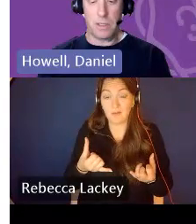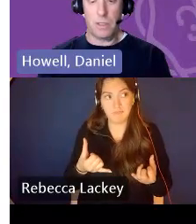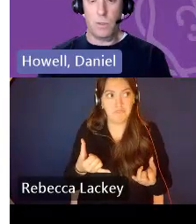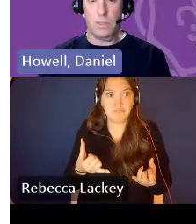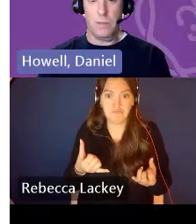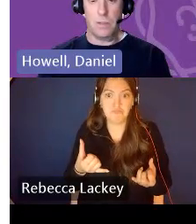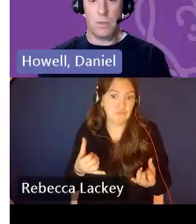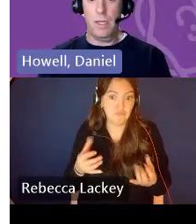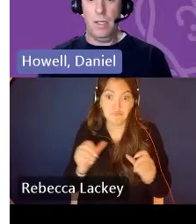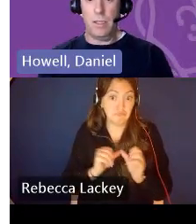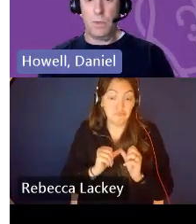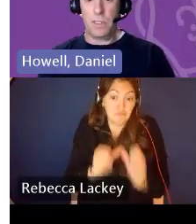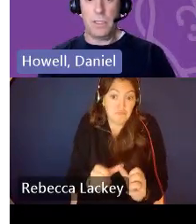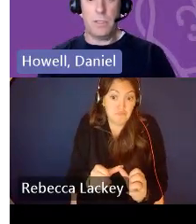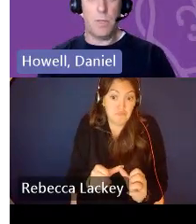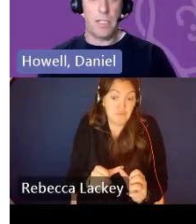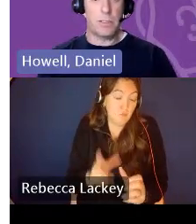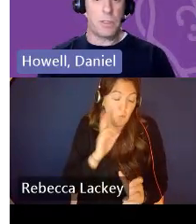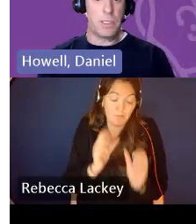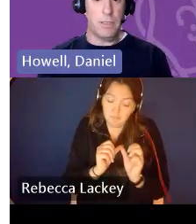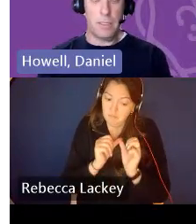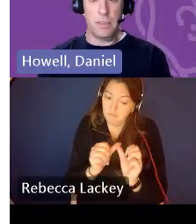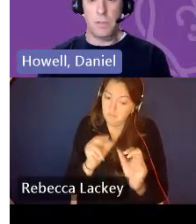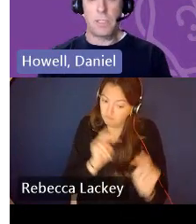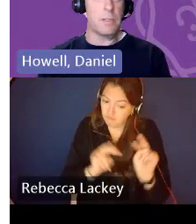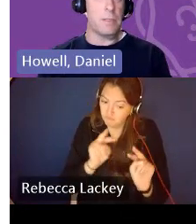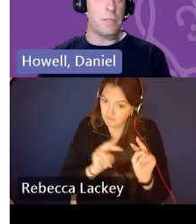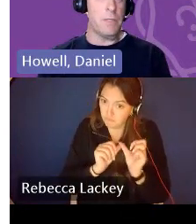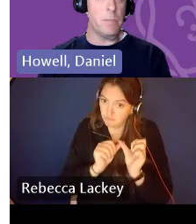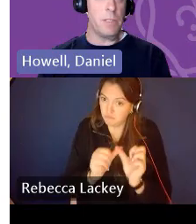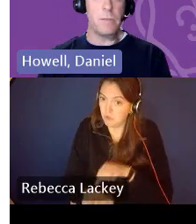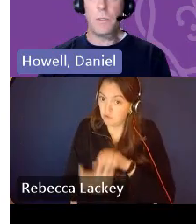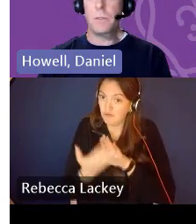it looks like it's holding. So we'll continue to monitor it and address it if need be in the